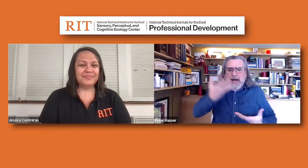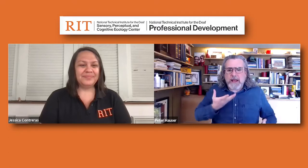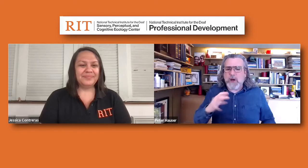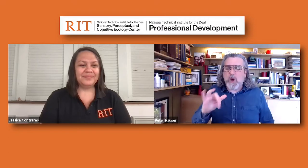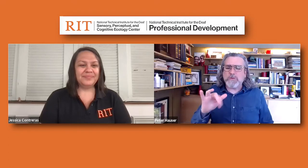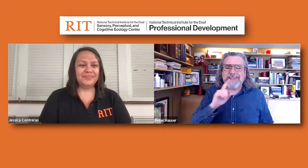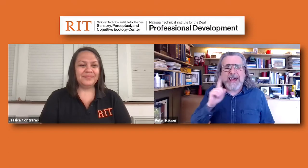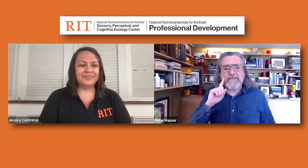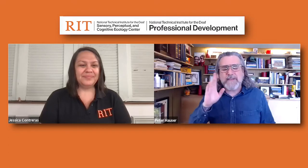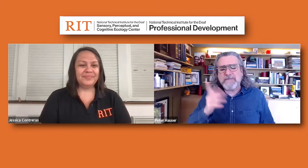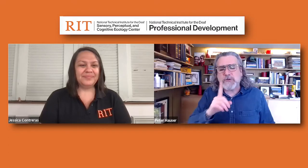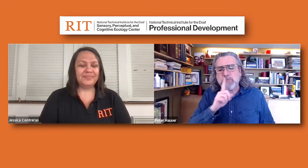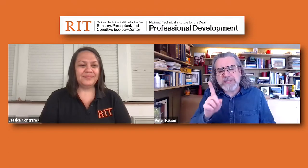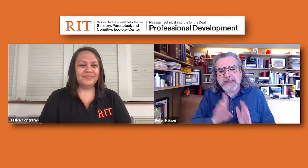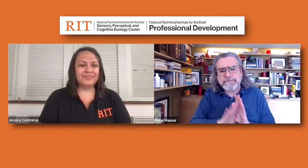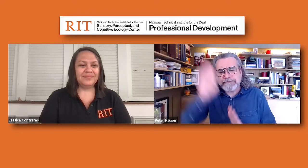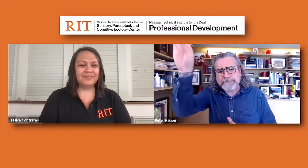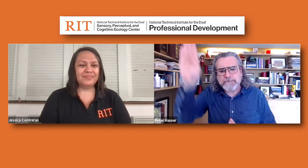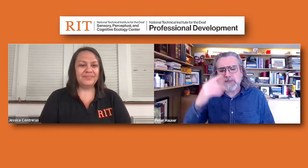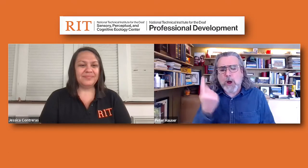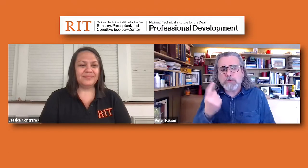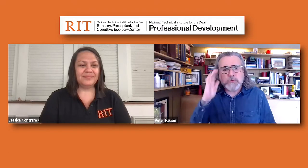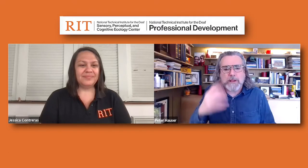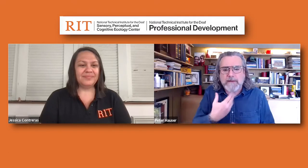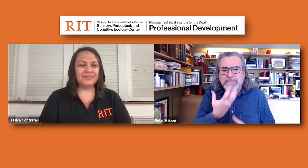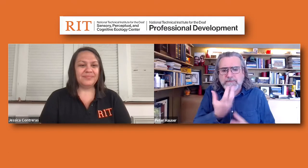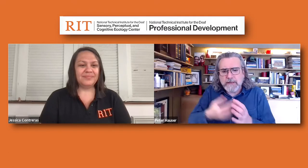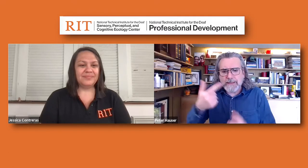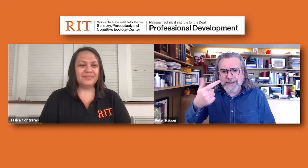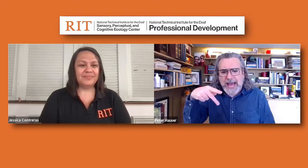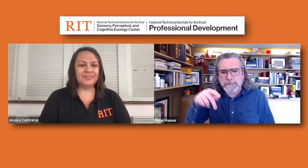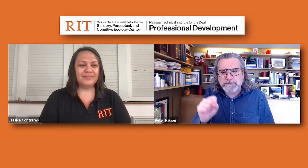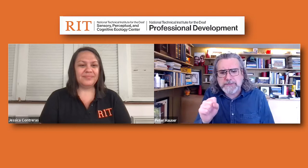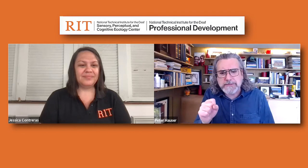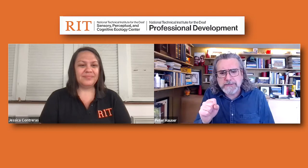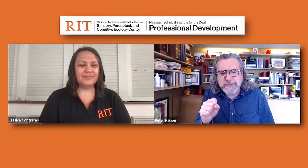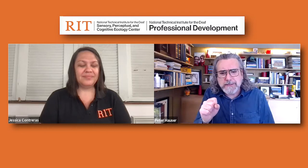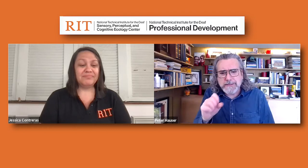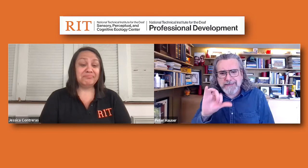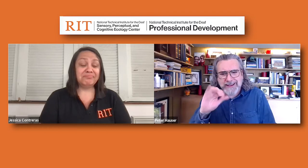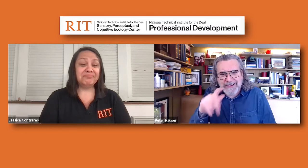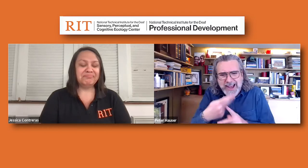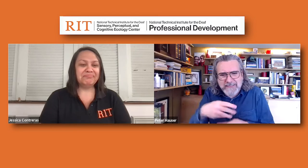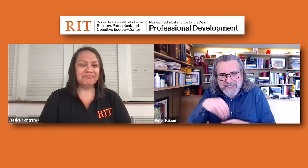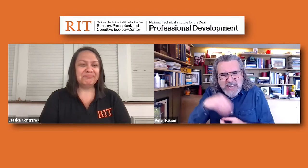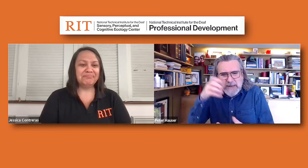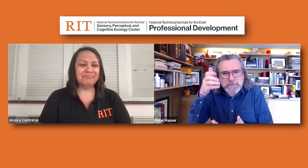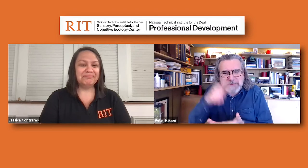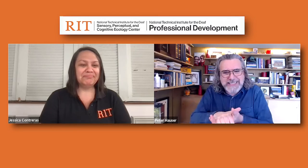often tell me that, you know, "Deaf people never really "fully get up to the level of hearing people.